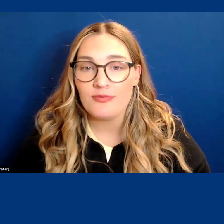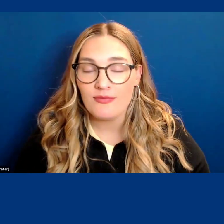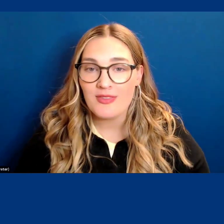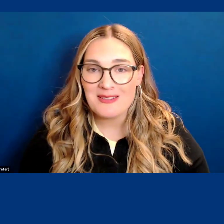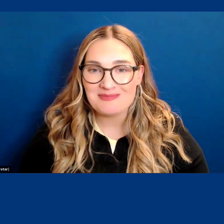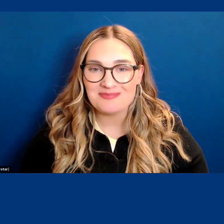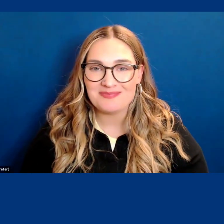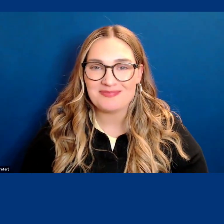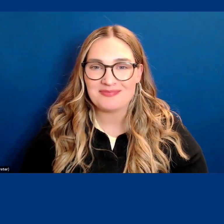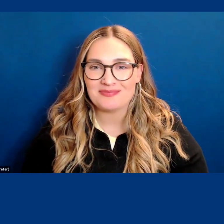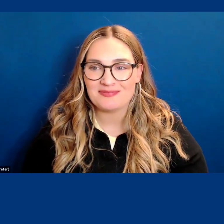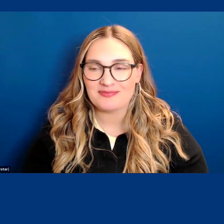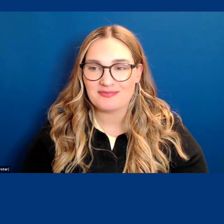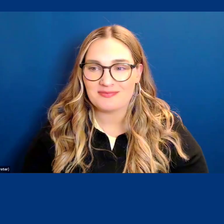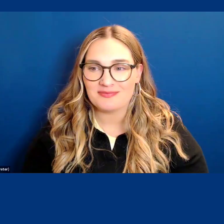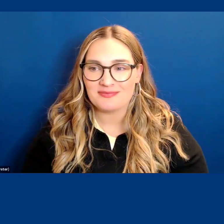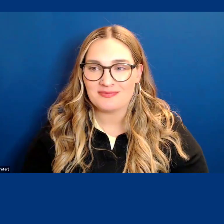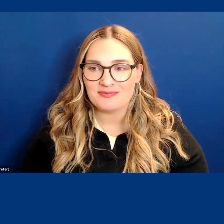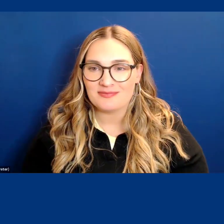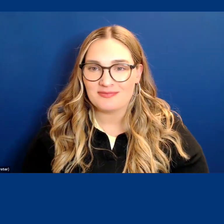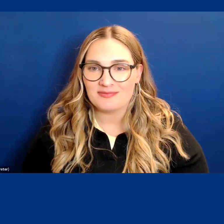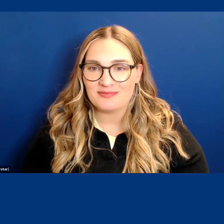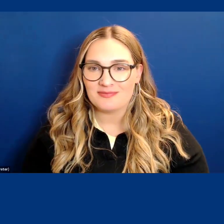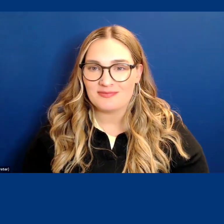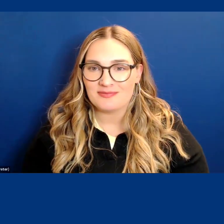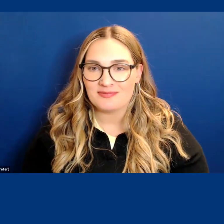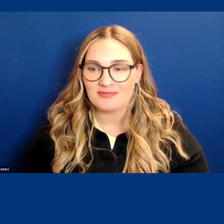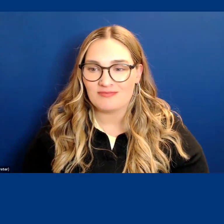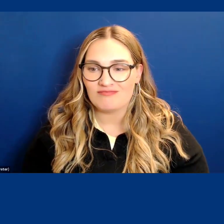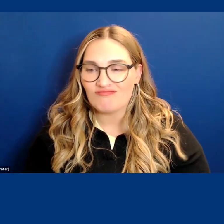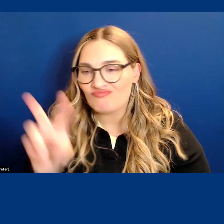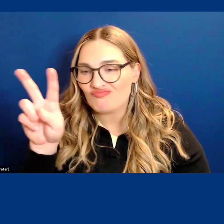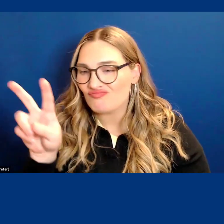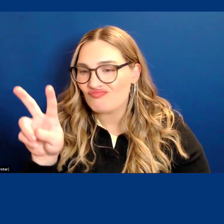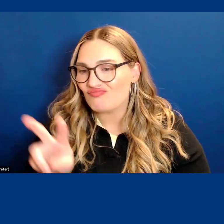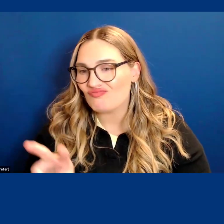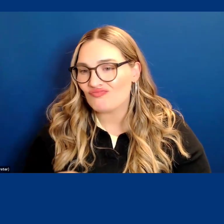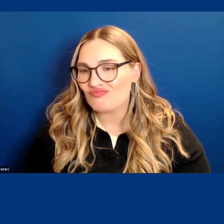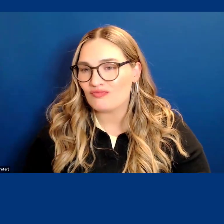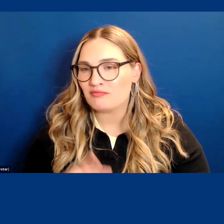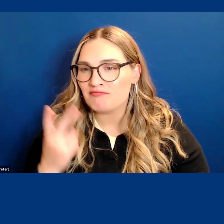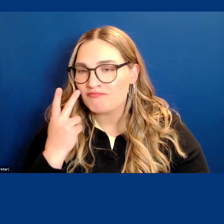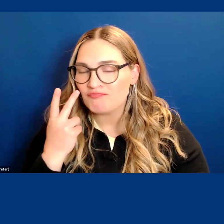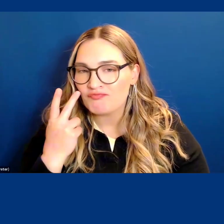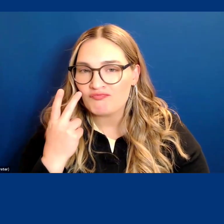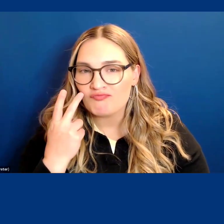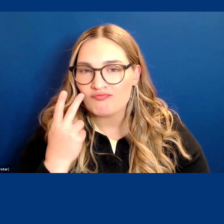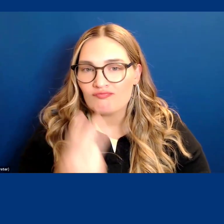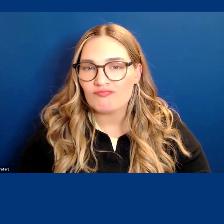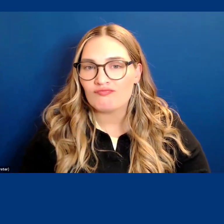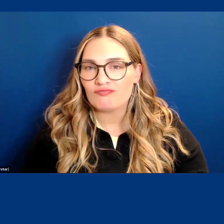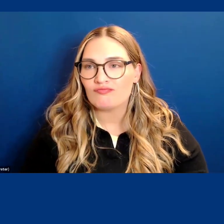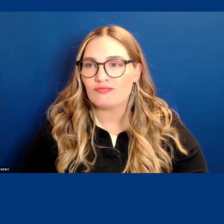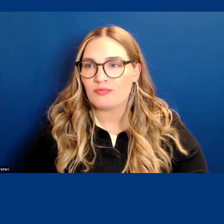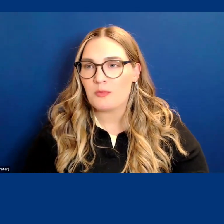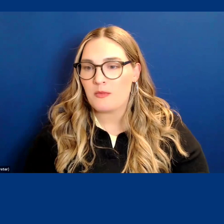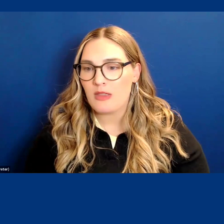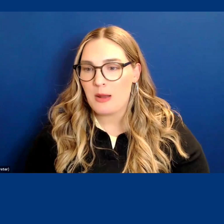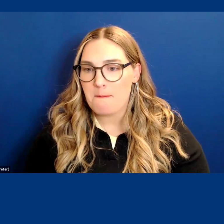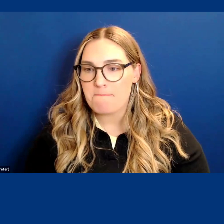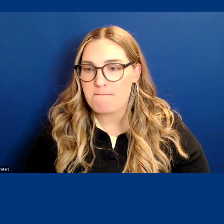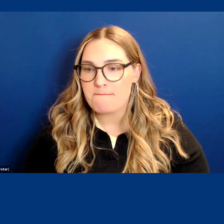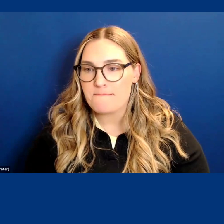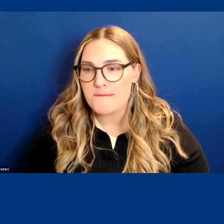And let's see, I'm going to start here. What